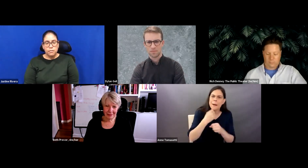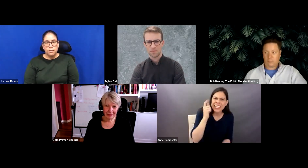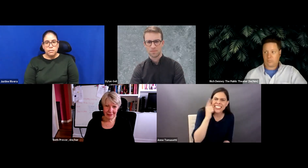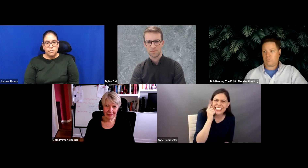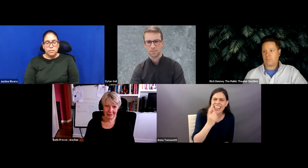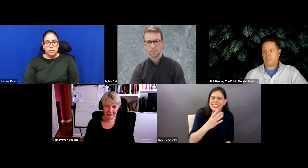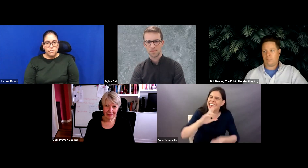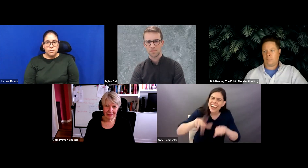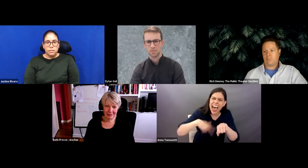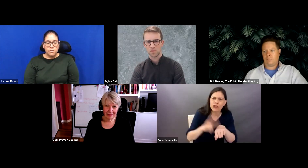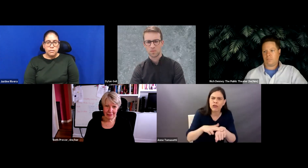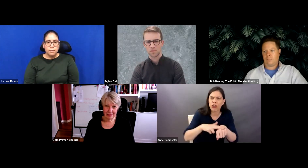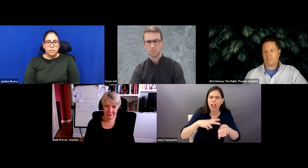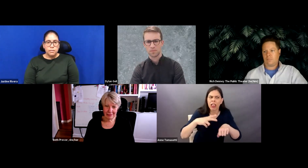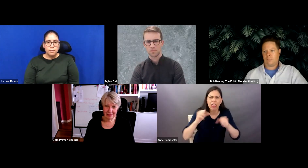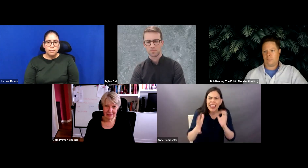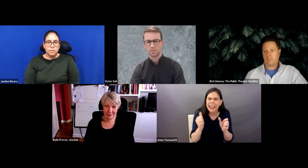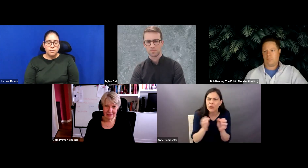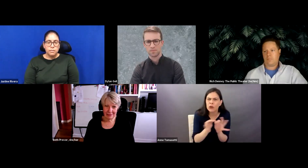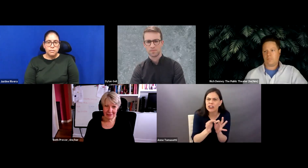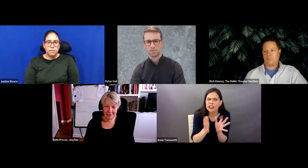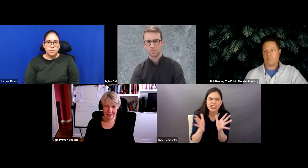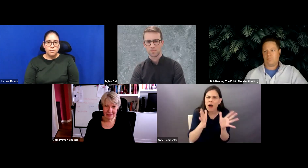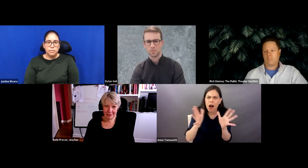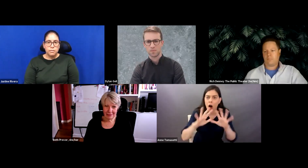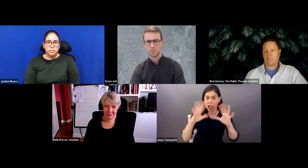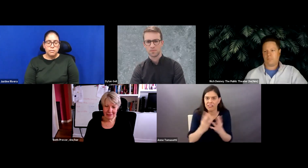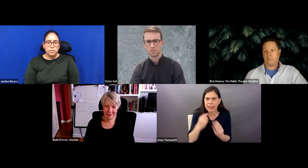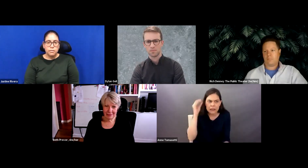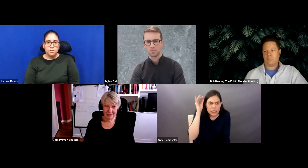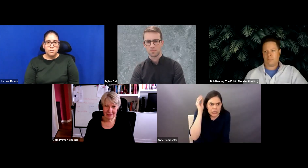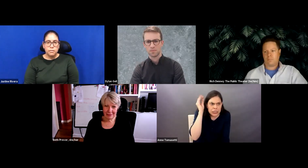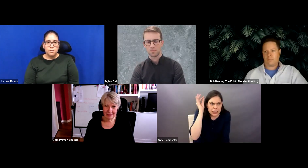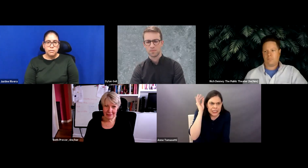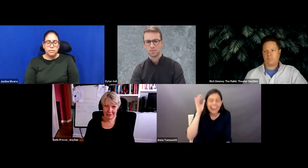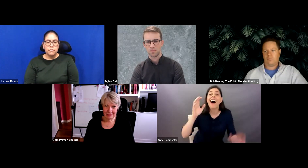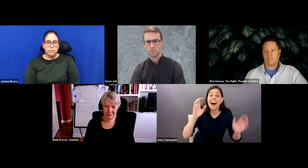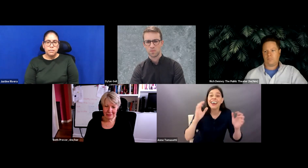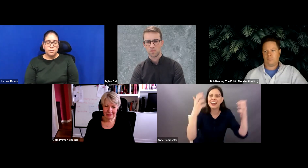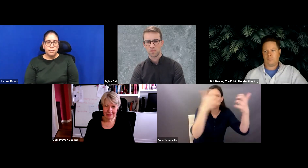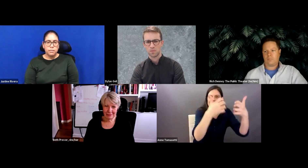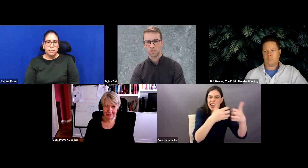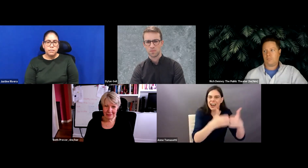actors. And I was trying to figure out what would make sense with the story. I wanted to make sure that everything just